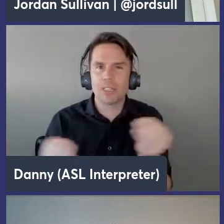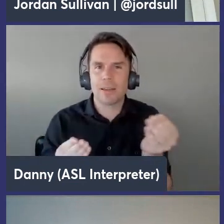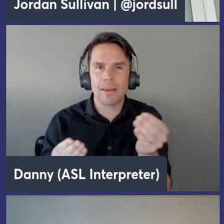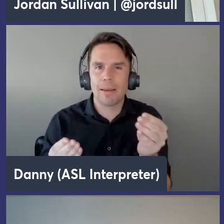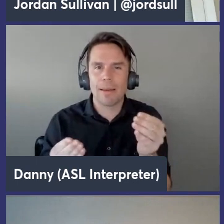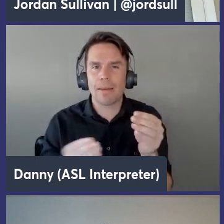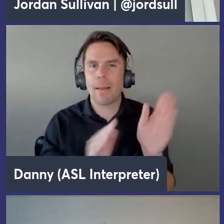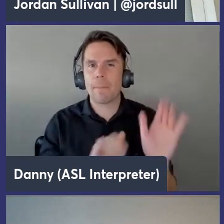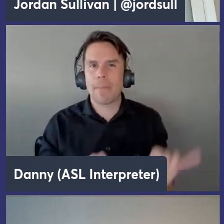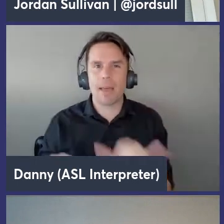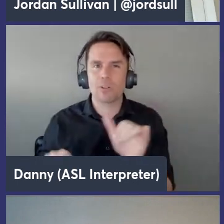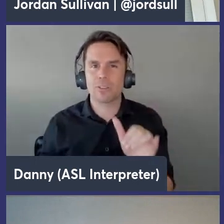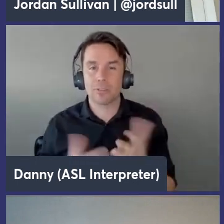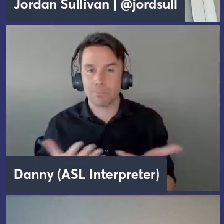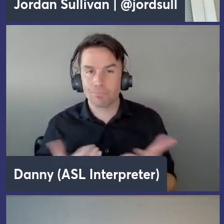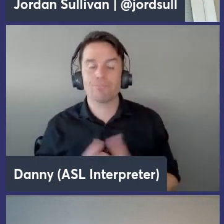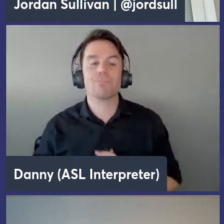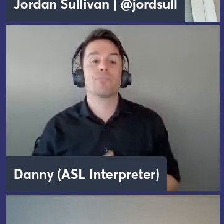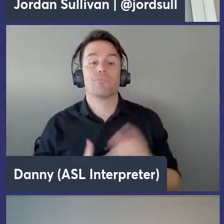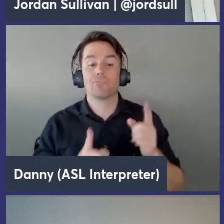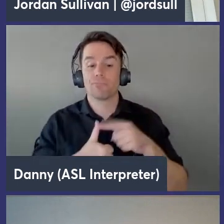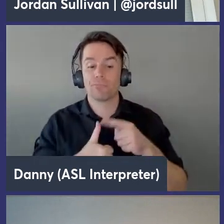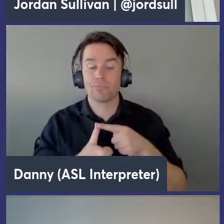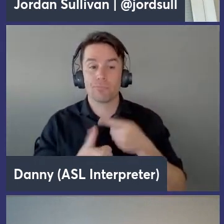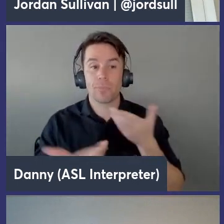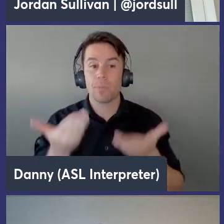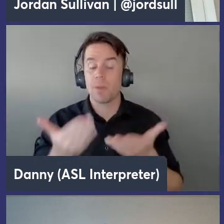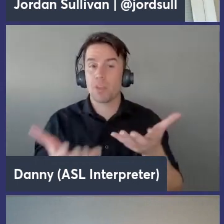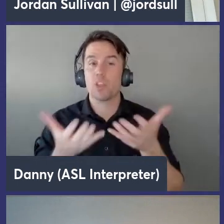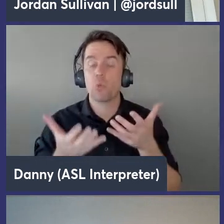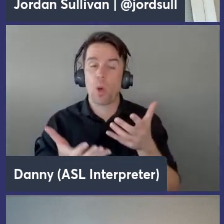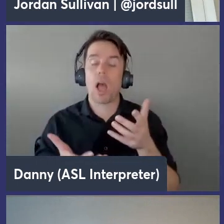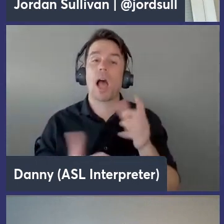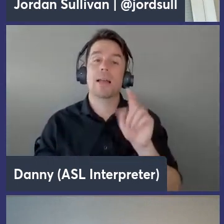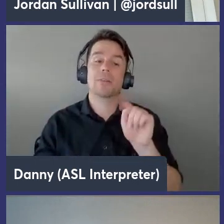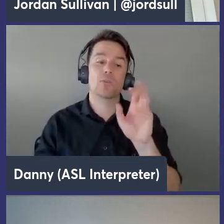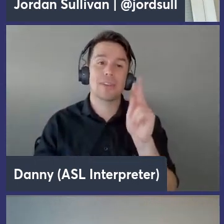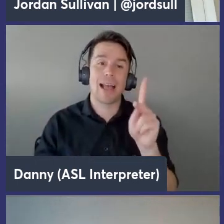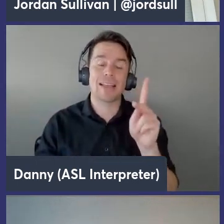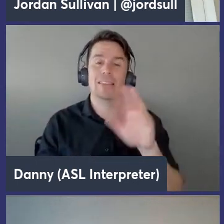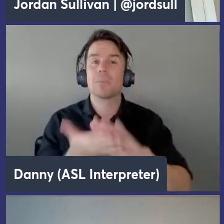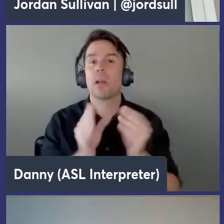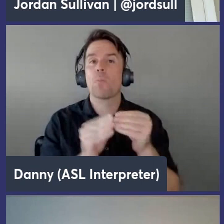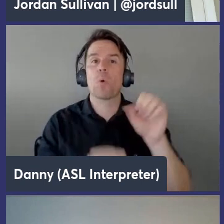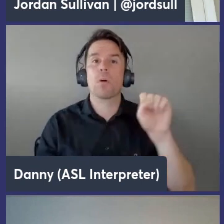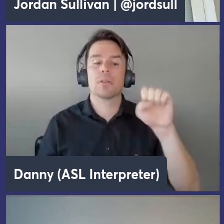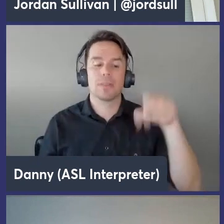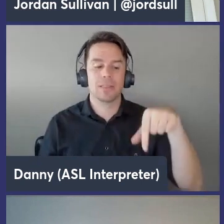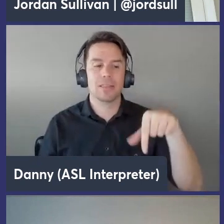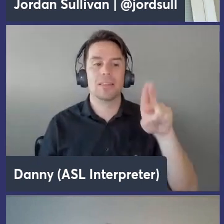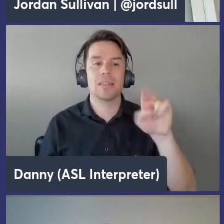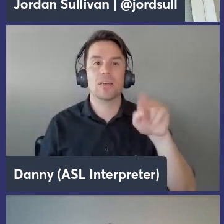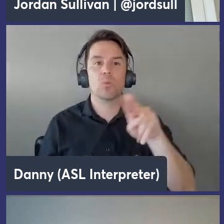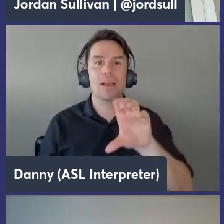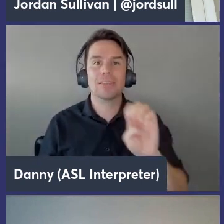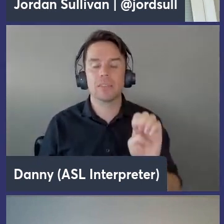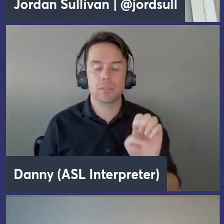So, one is you may want to sequence your tasks. For example, you need to perform fraud detection. And then based on the results,